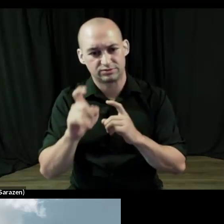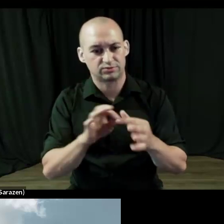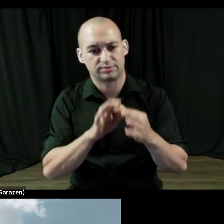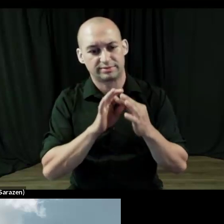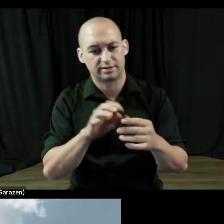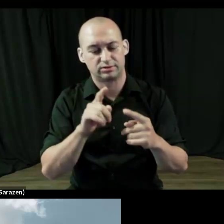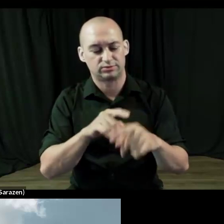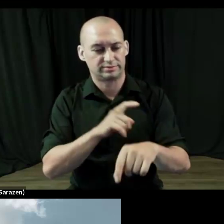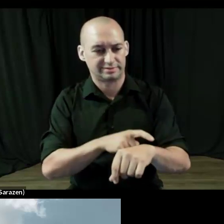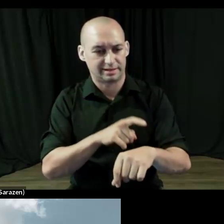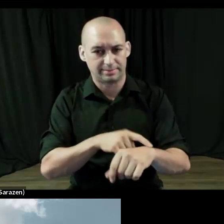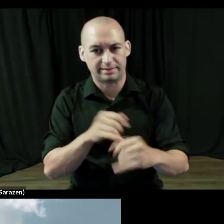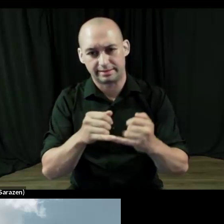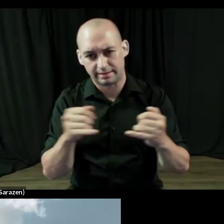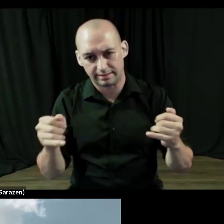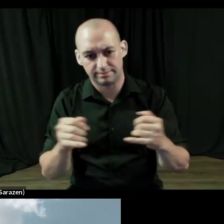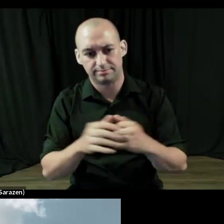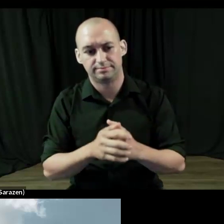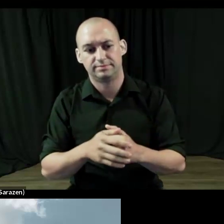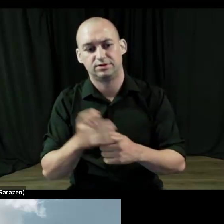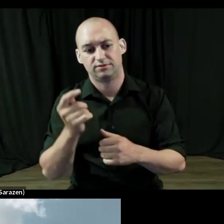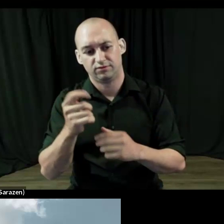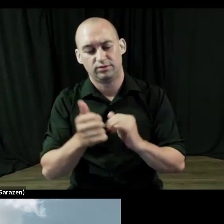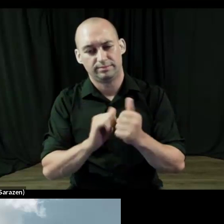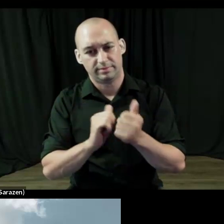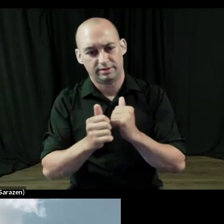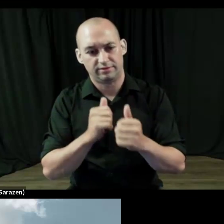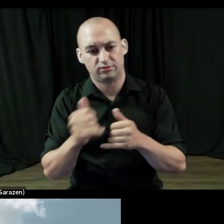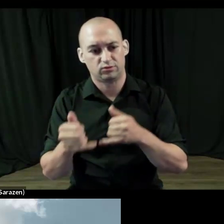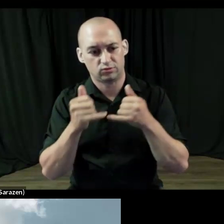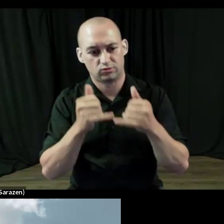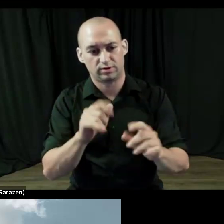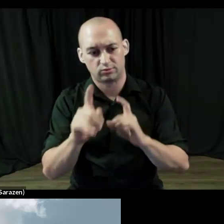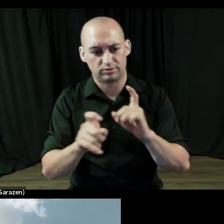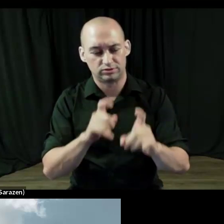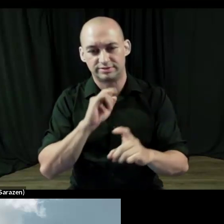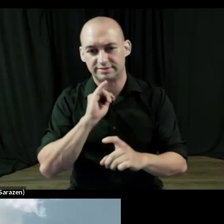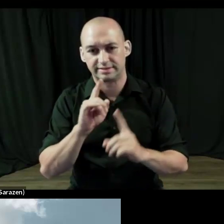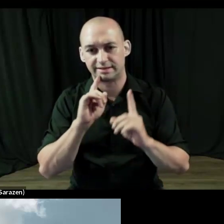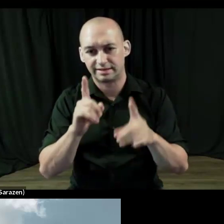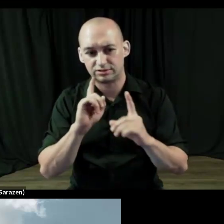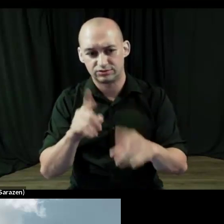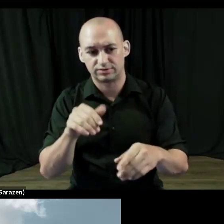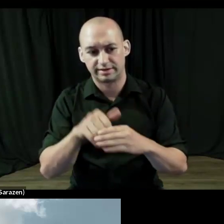are a few competitive grant questions that are getting answered in a typing fashion.